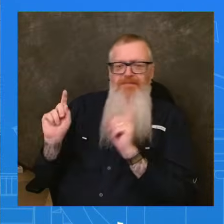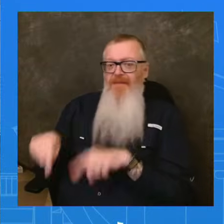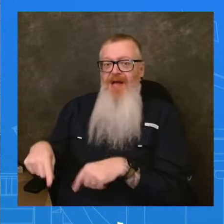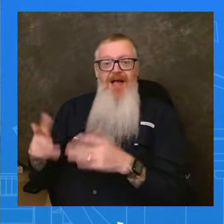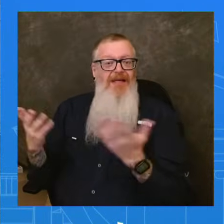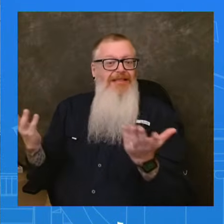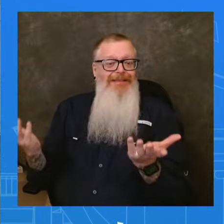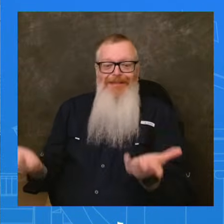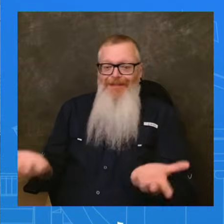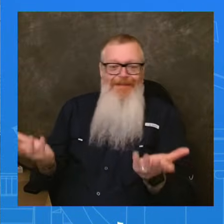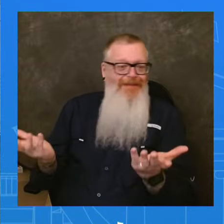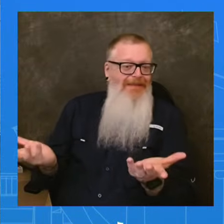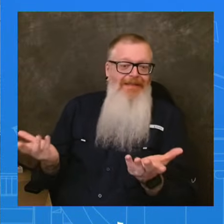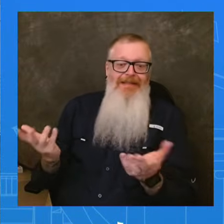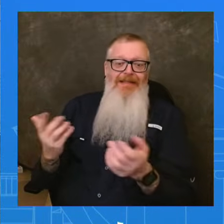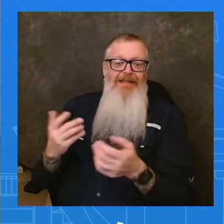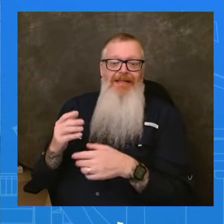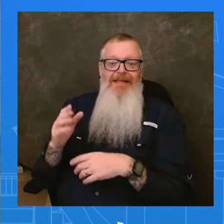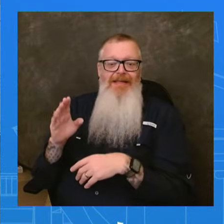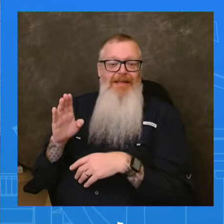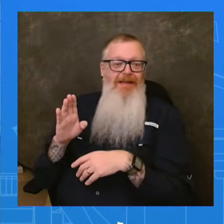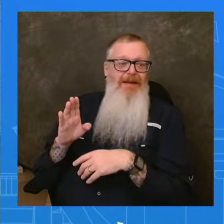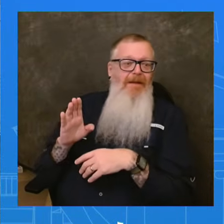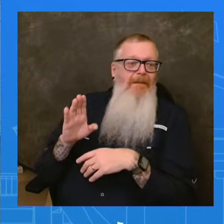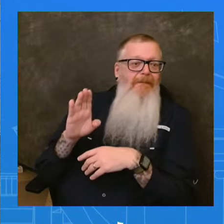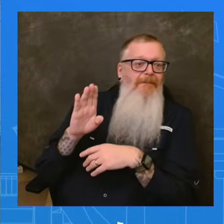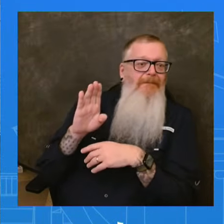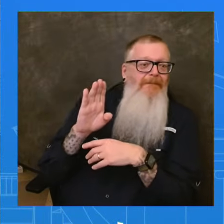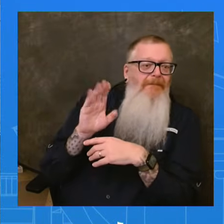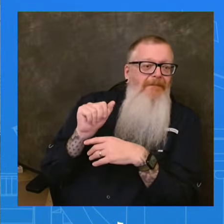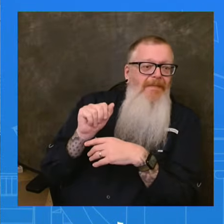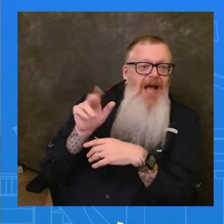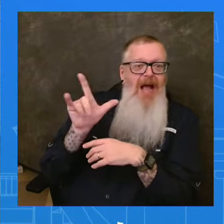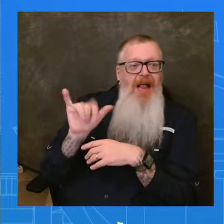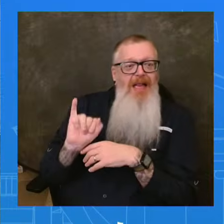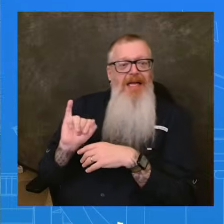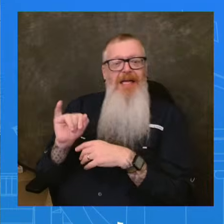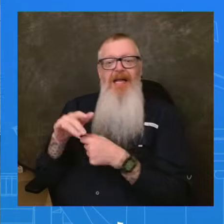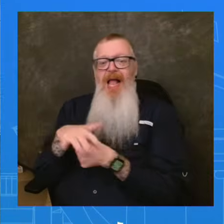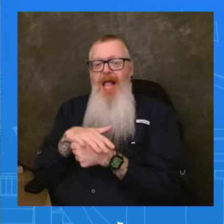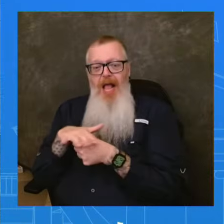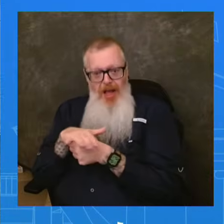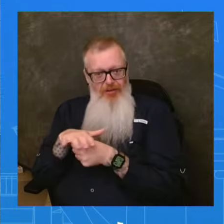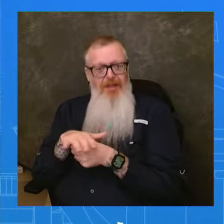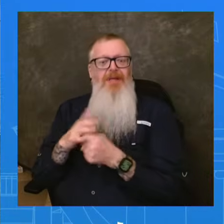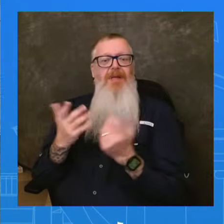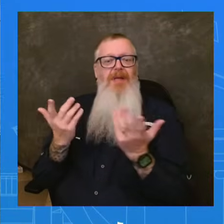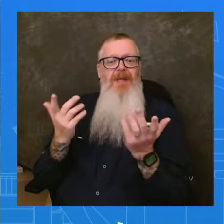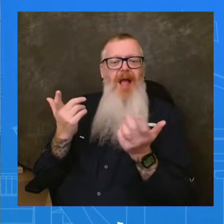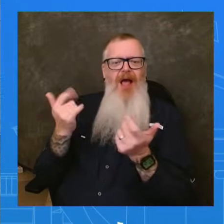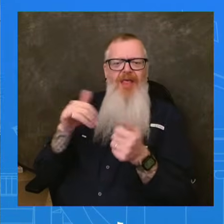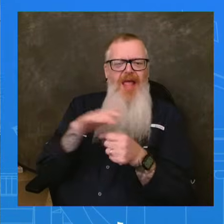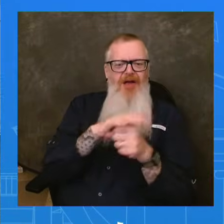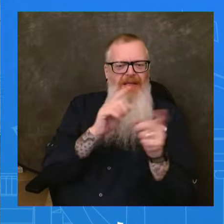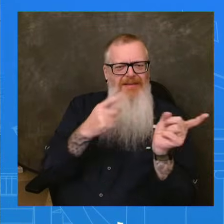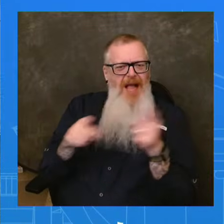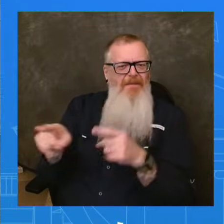that I've seen in this response to Hurricane Helene. You know, I don't want to speculate as to why we're seeing this increase.